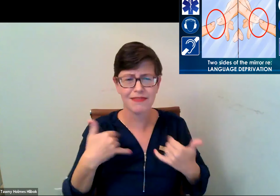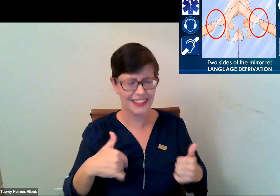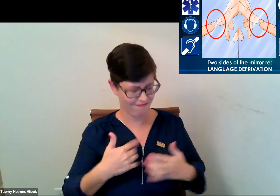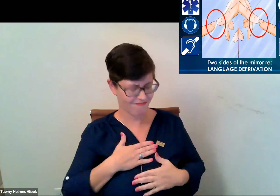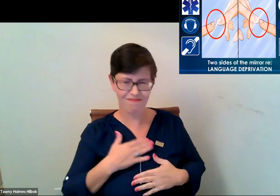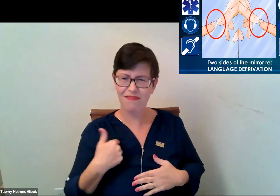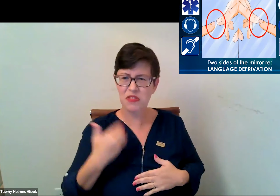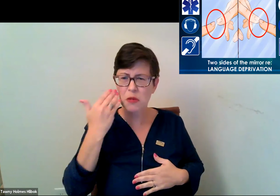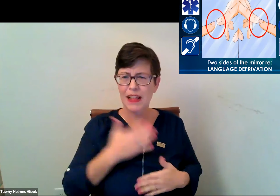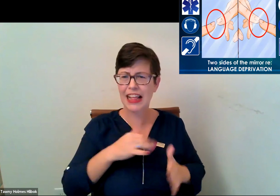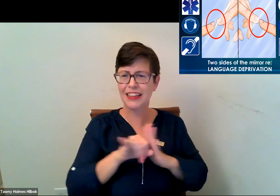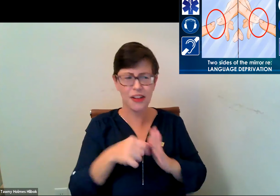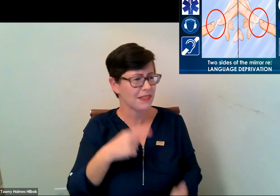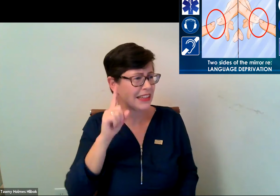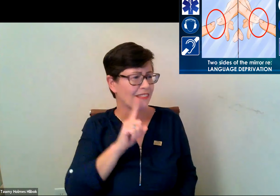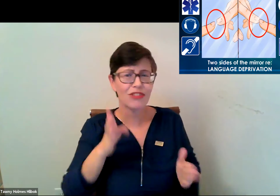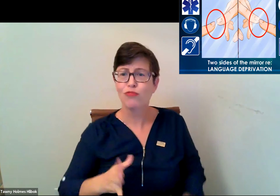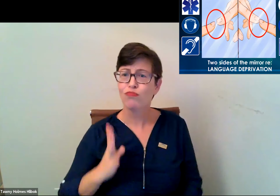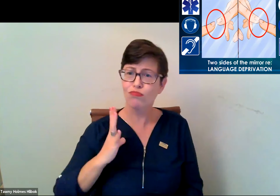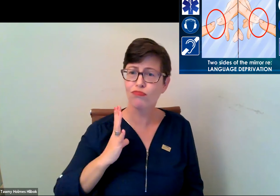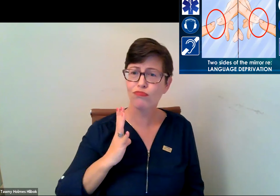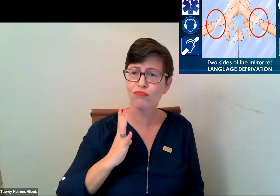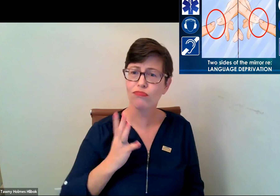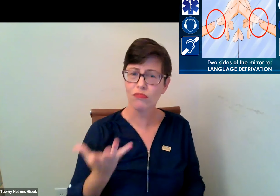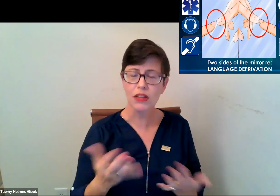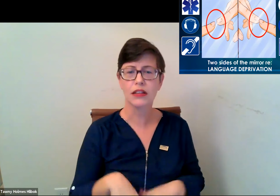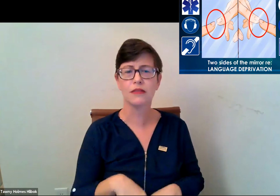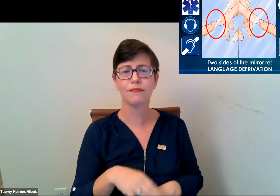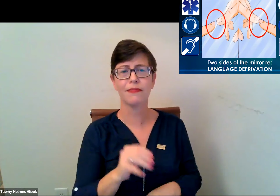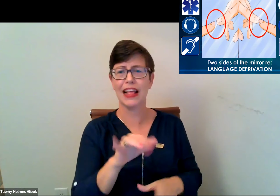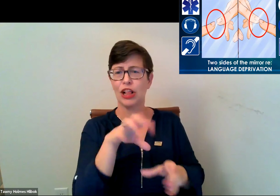interacting with other deaf people and being just finding about who they are, as a deaf person.